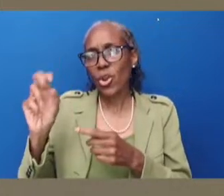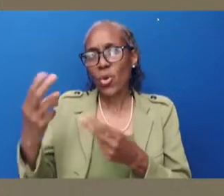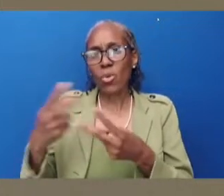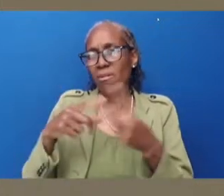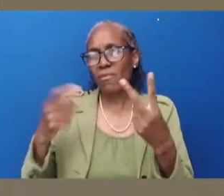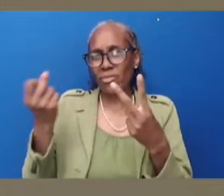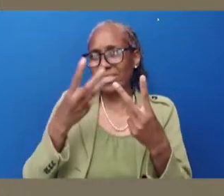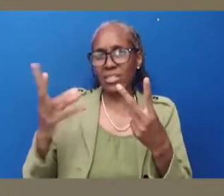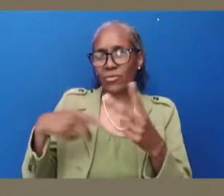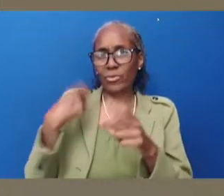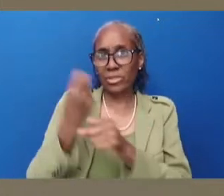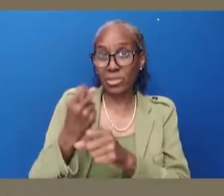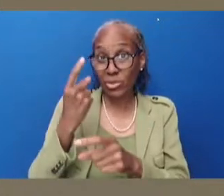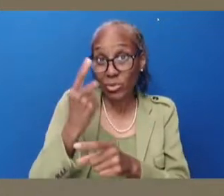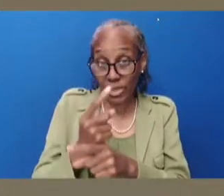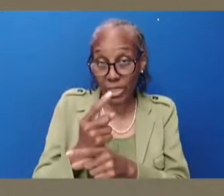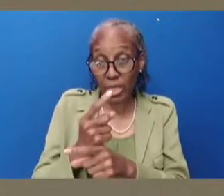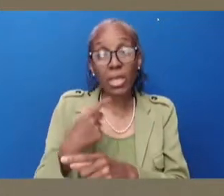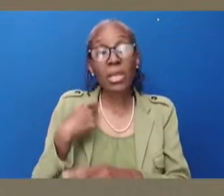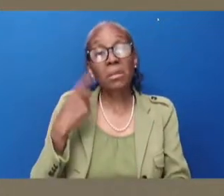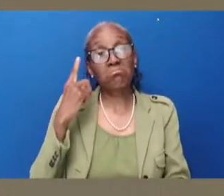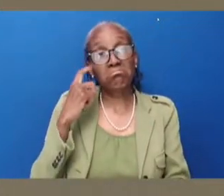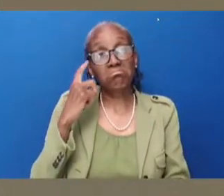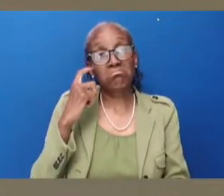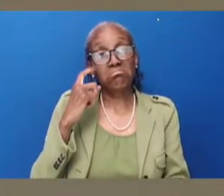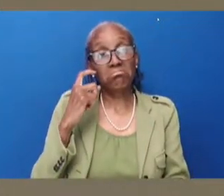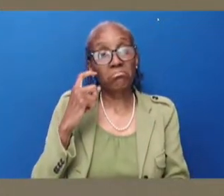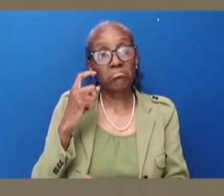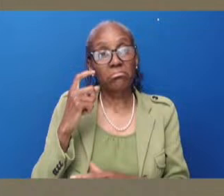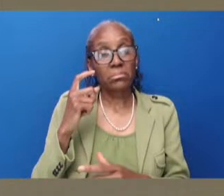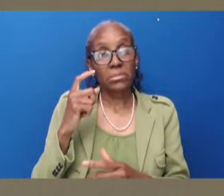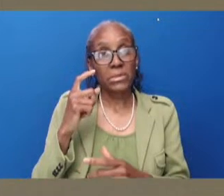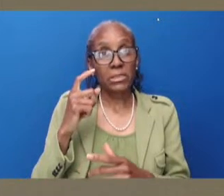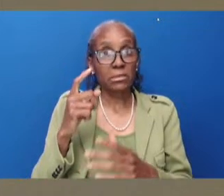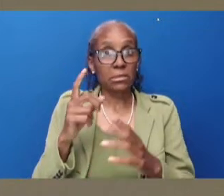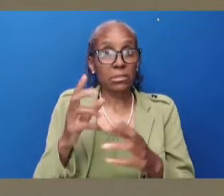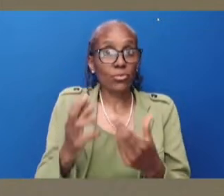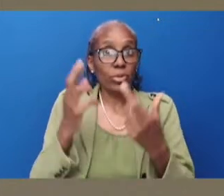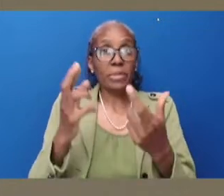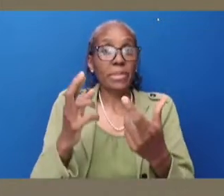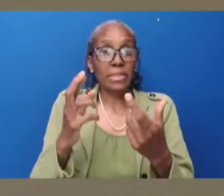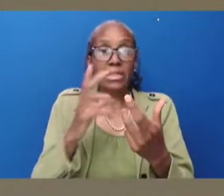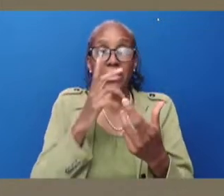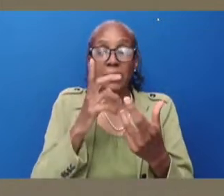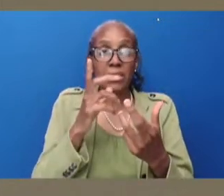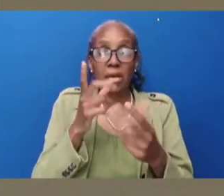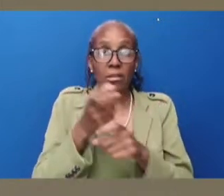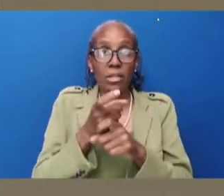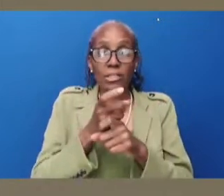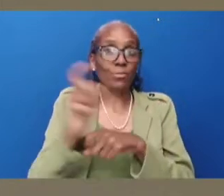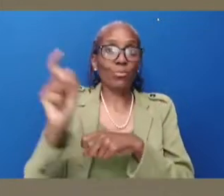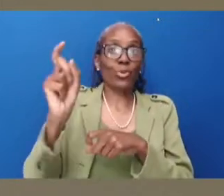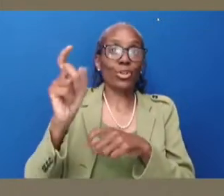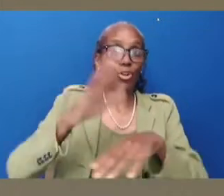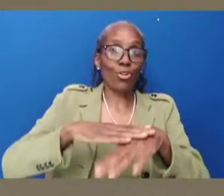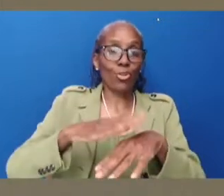WE'VE BEEN DOING CRITICAL HOME REPAIR AND NOAHS FOR THE LAST FEW YEARS AND